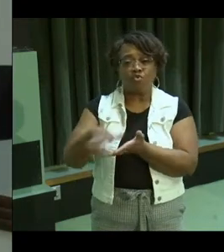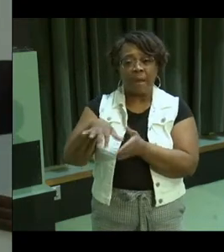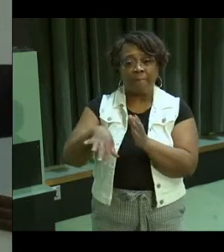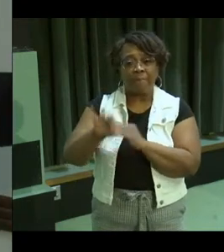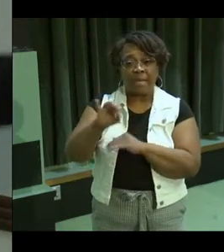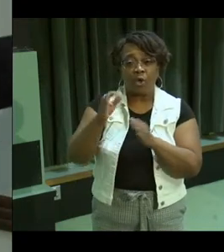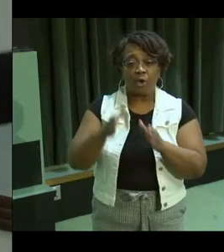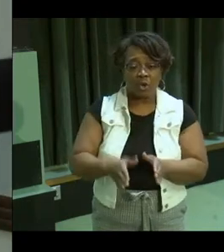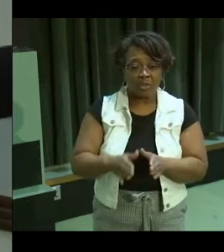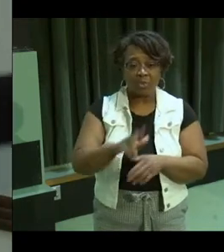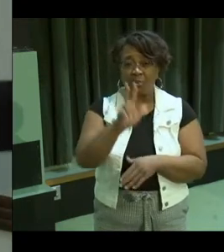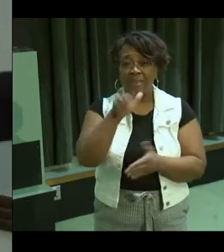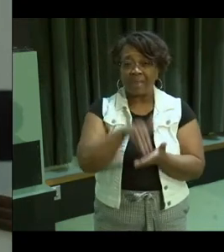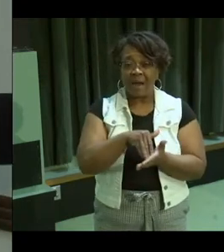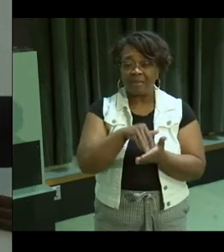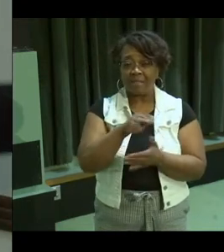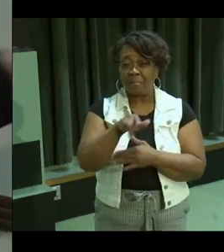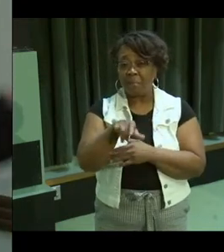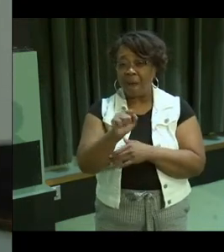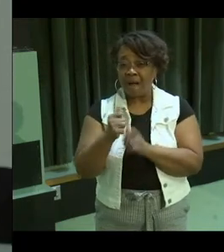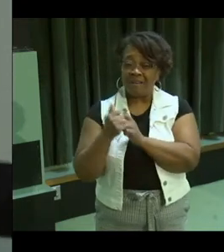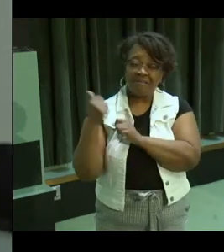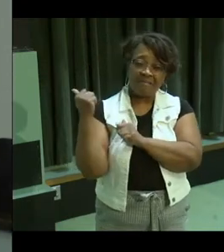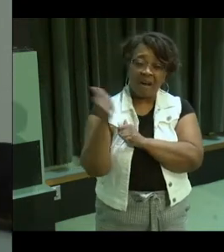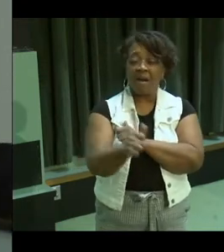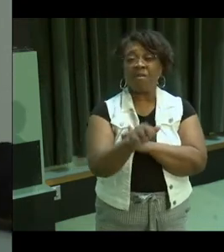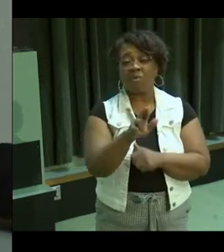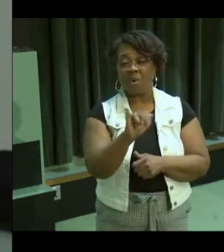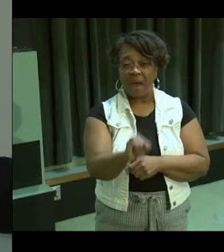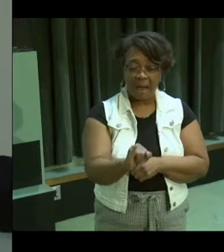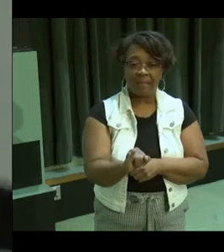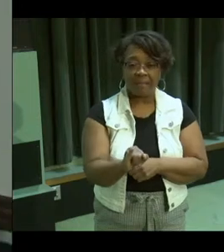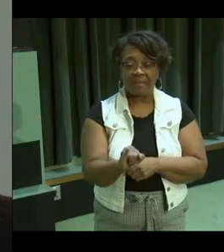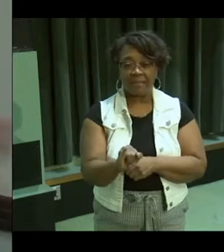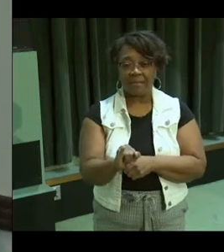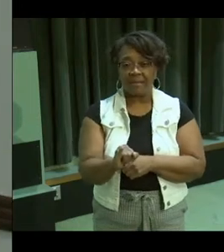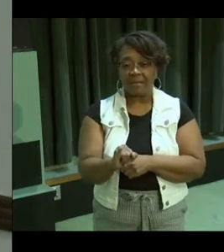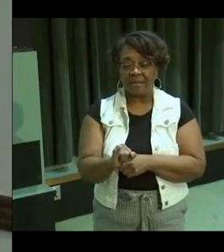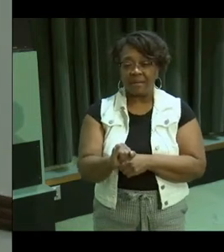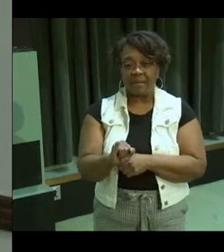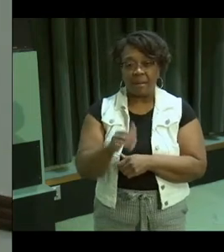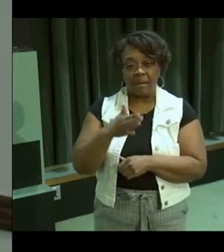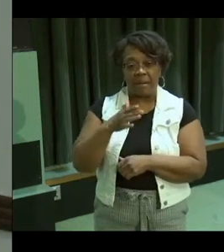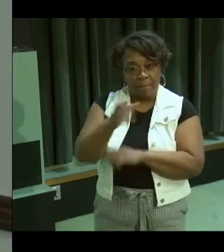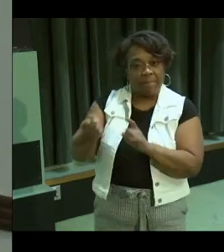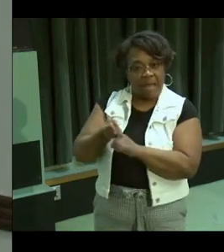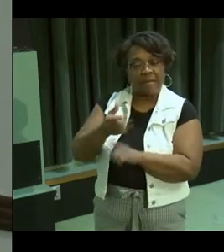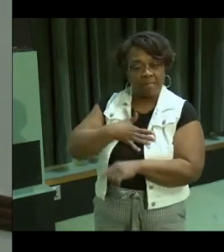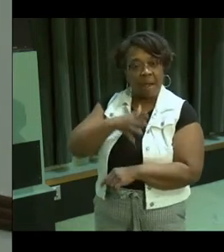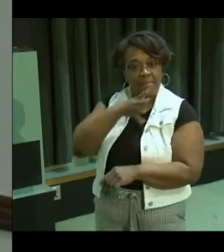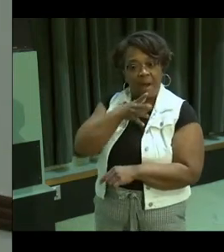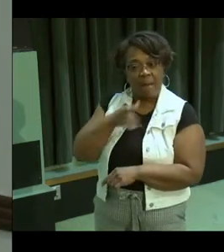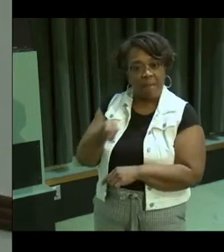miles away from Pawtucket, Rhode